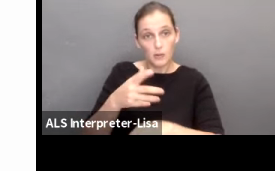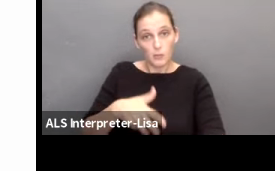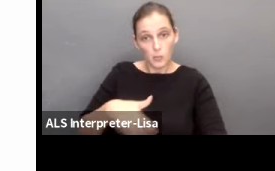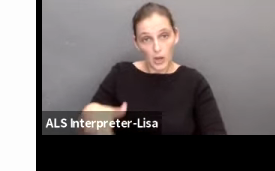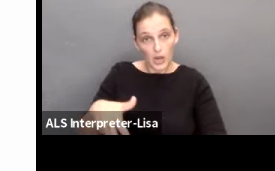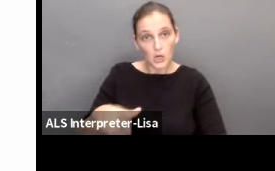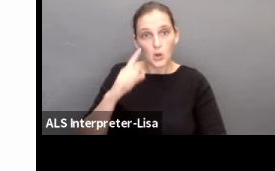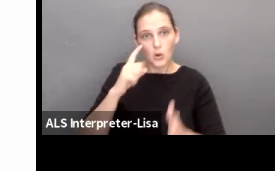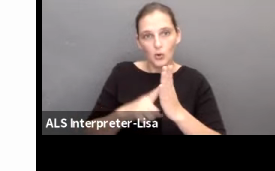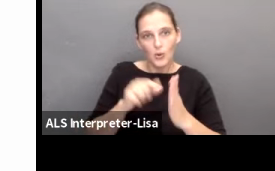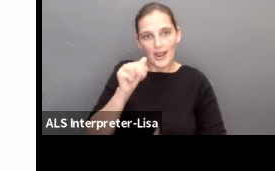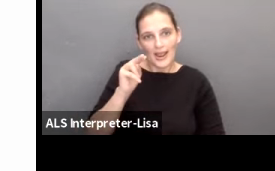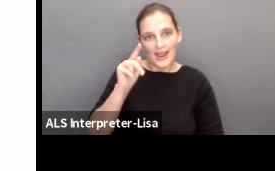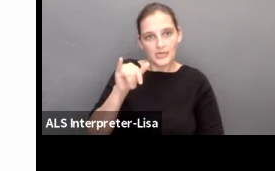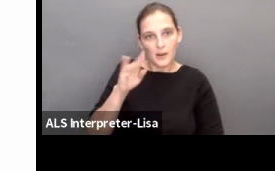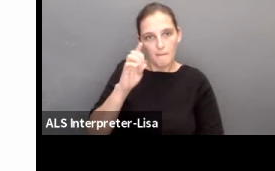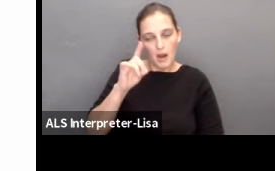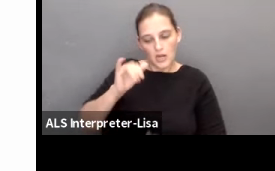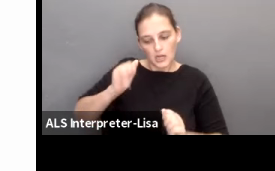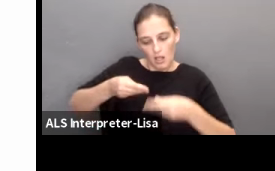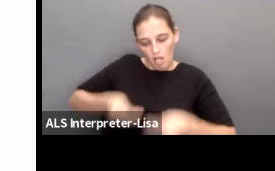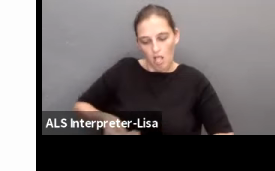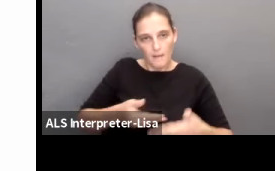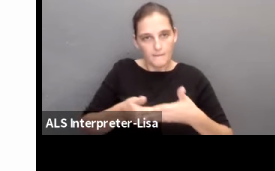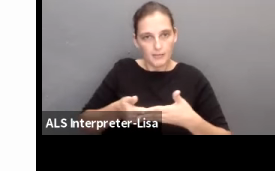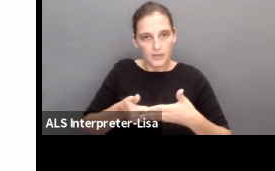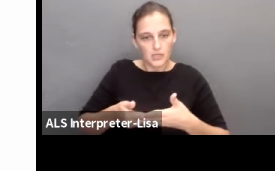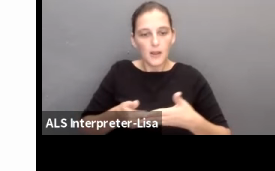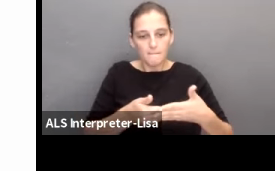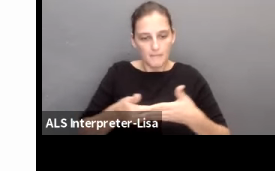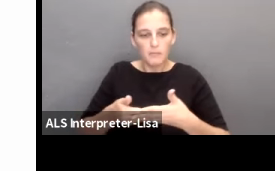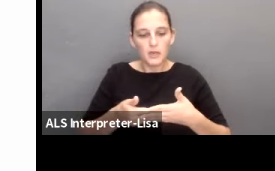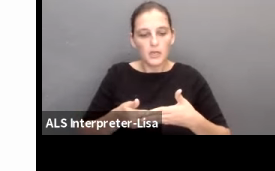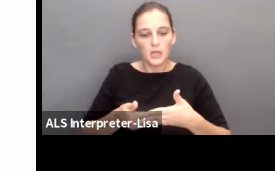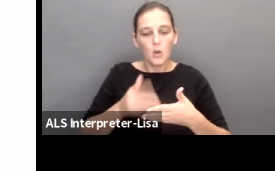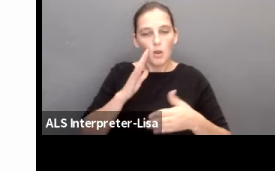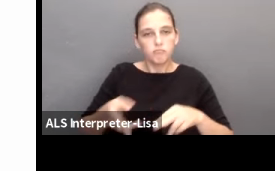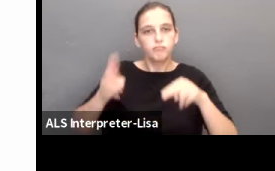passed on to the baby, so the baby has increased likely has increased protection from COVID-19